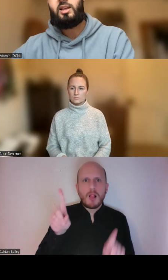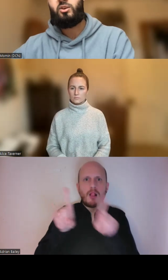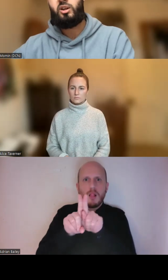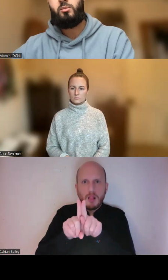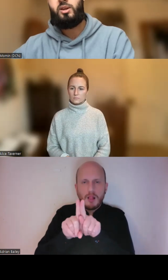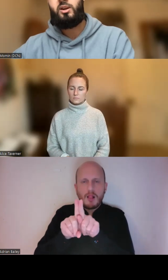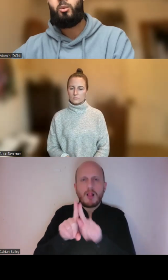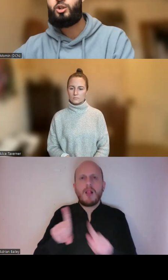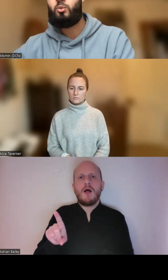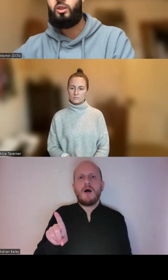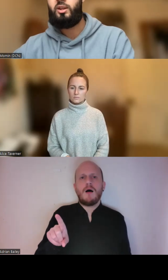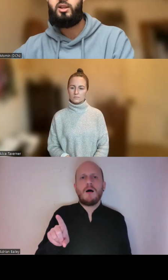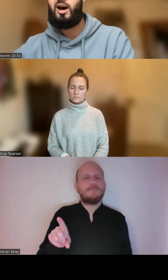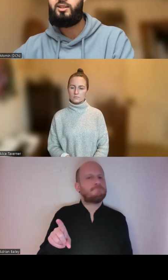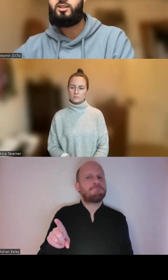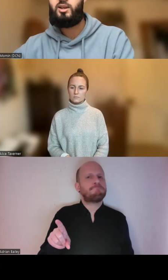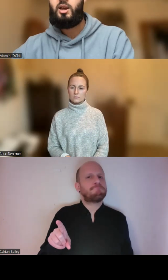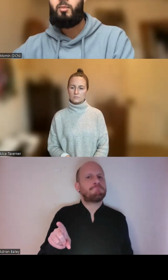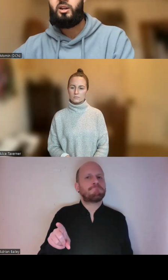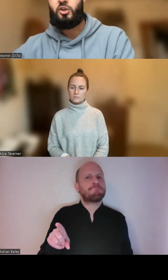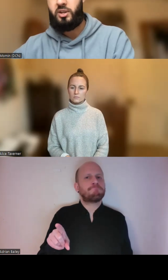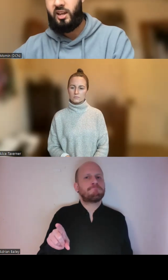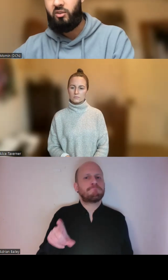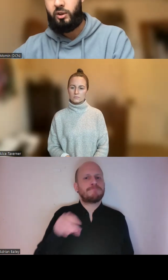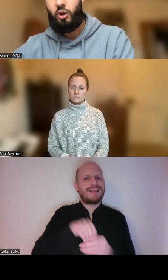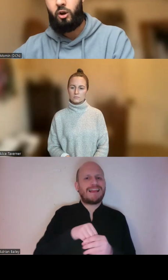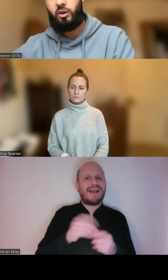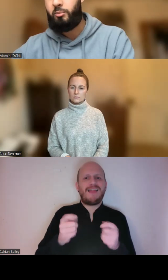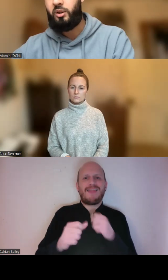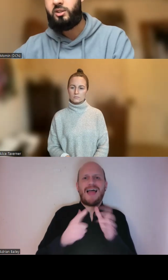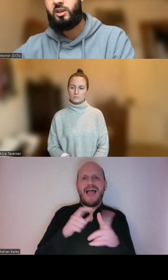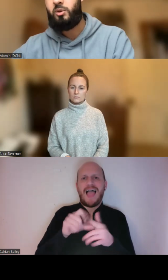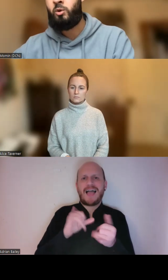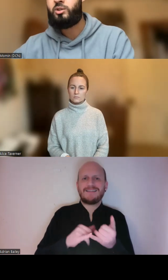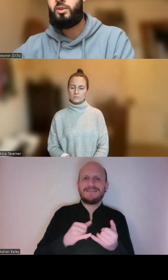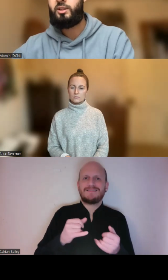it's not going to be an option within the ads manager itself where you target couples, it's going to be more something